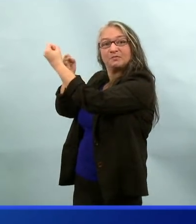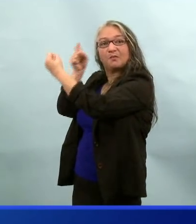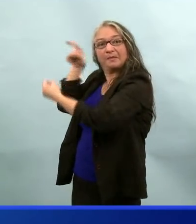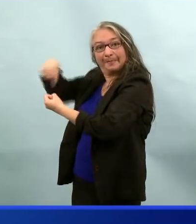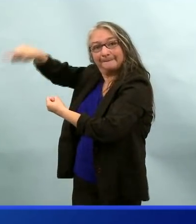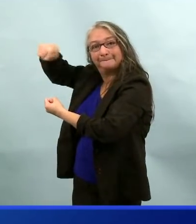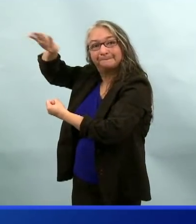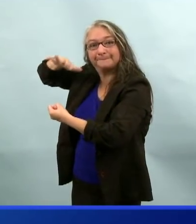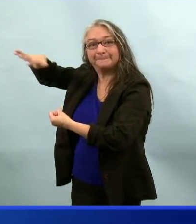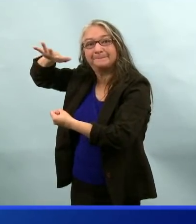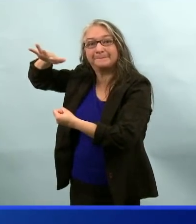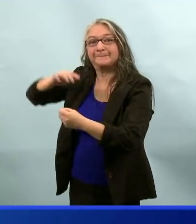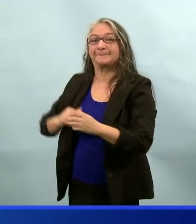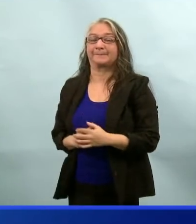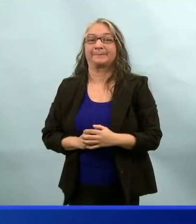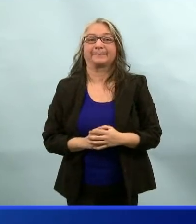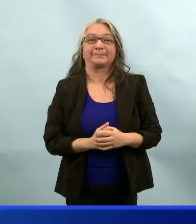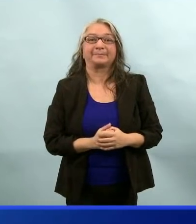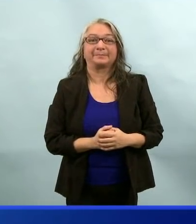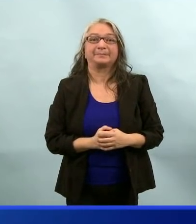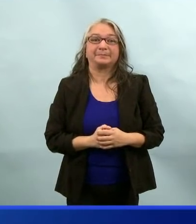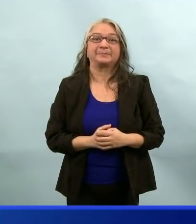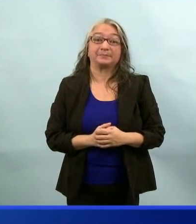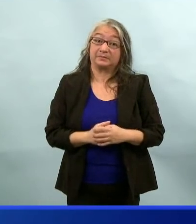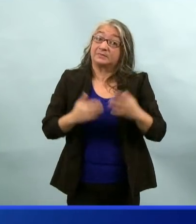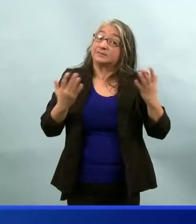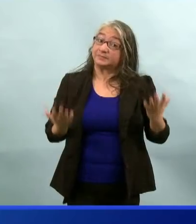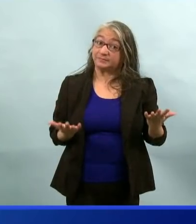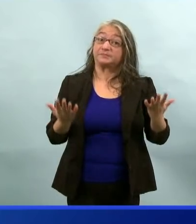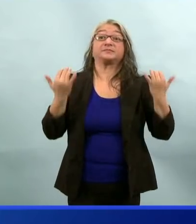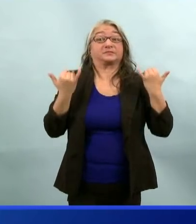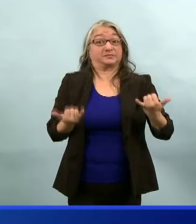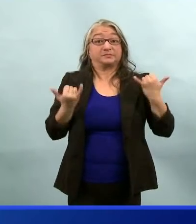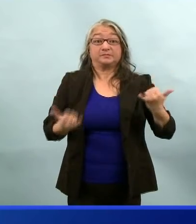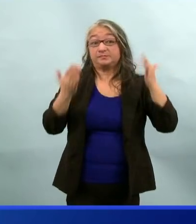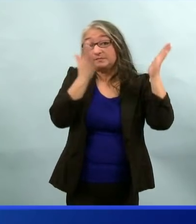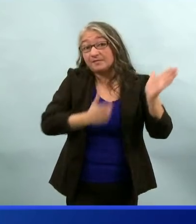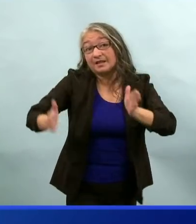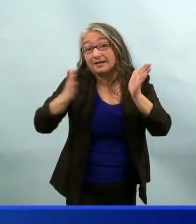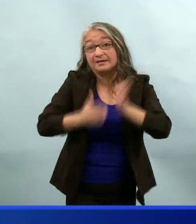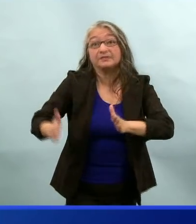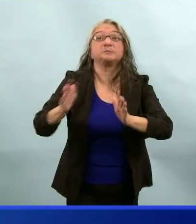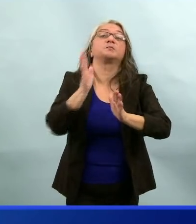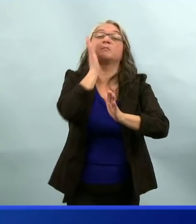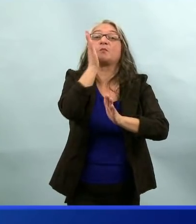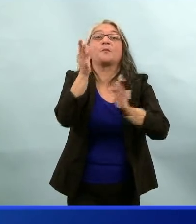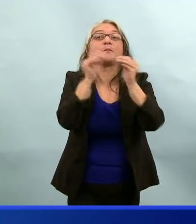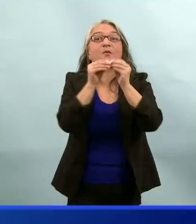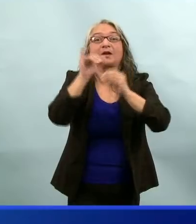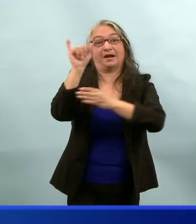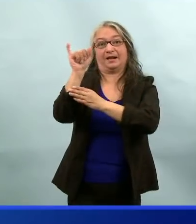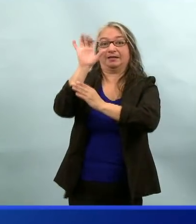so as our efforts to expand our icu continue i want to make note that this is not an easy task